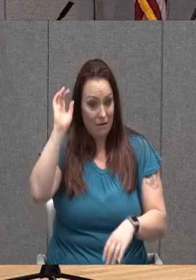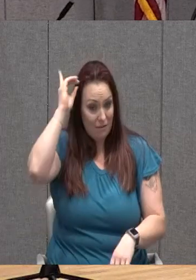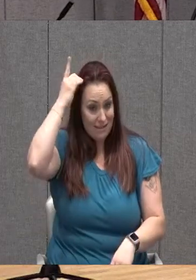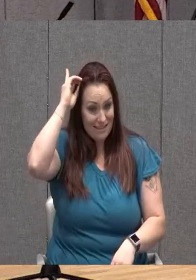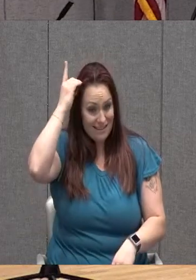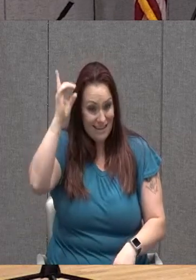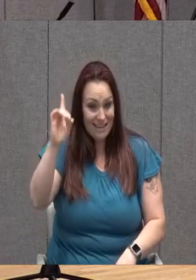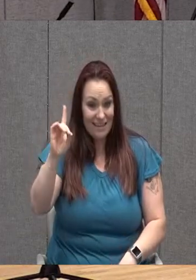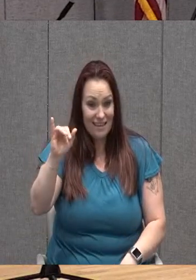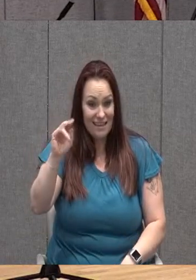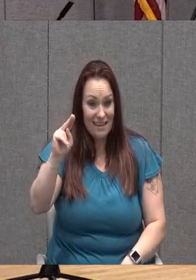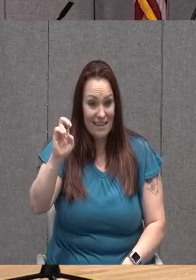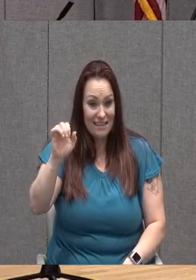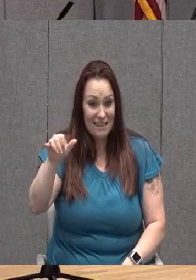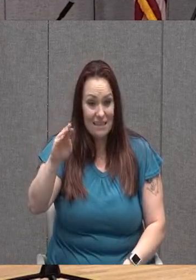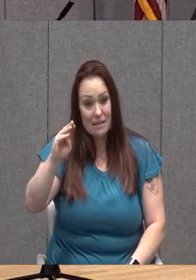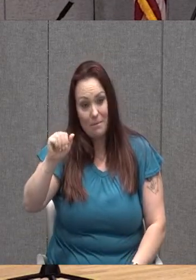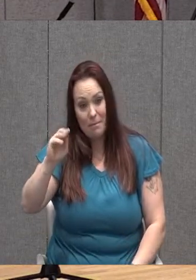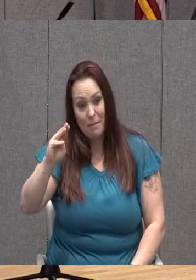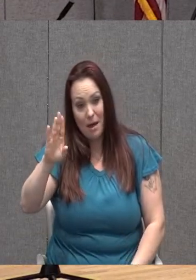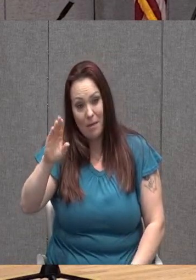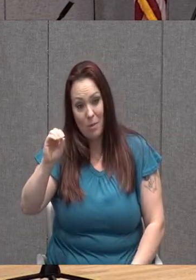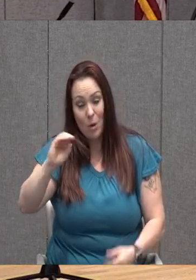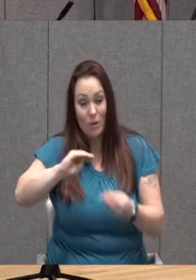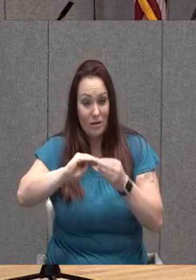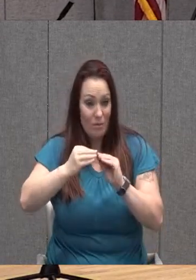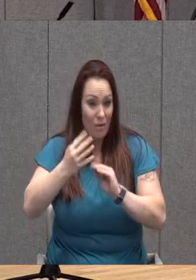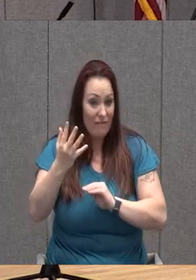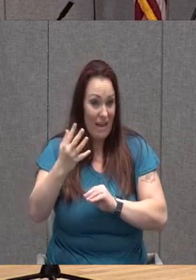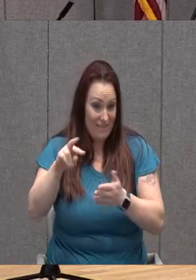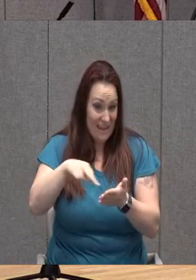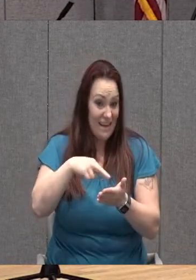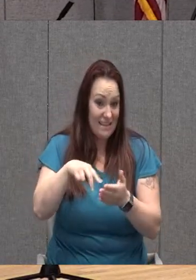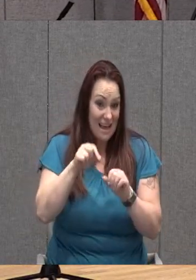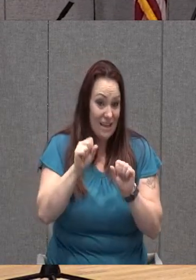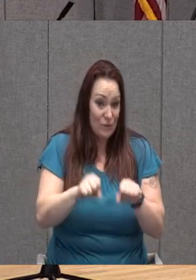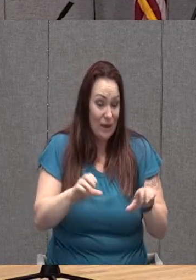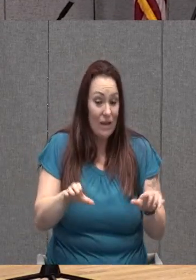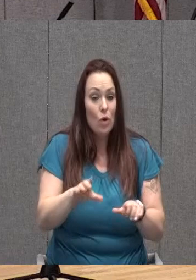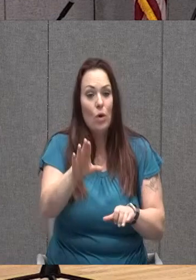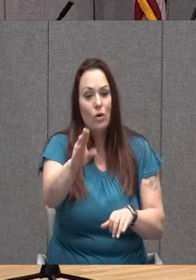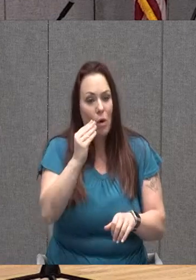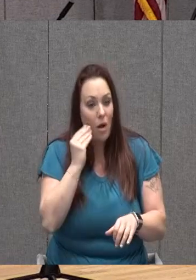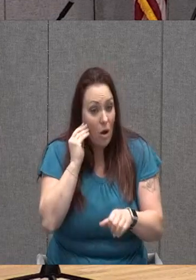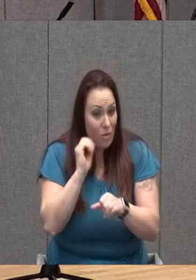and a dance that you can do, here's your homework, teach somebody how to do that dance.